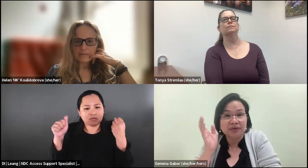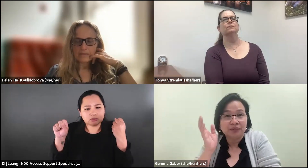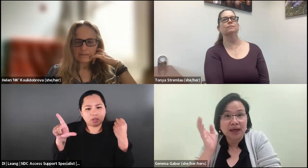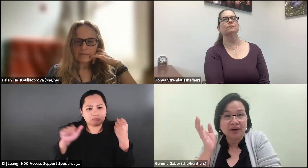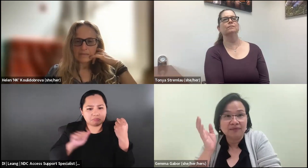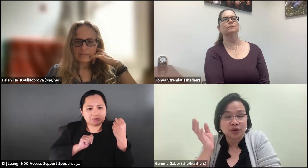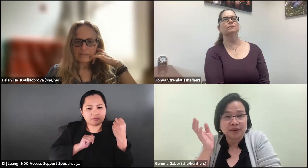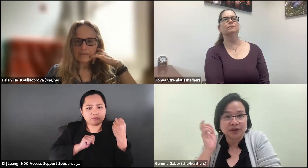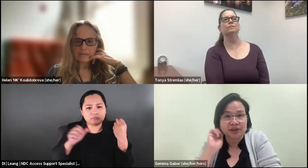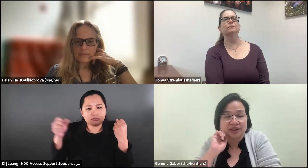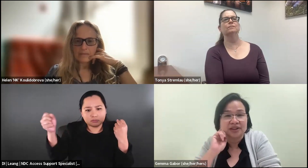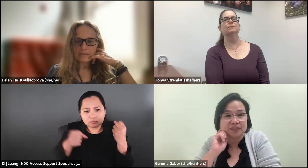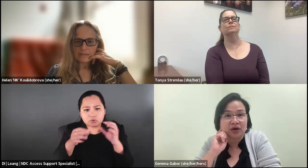But if we have interpreters, it's